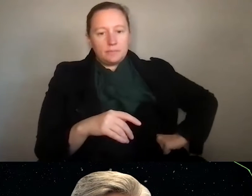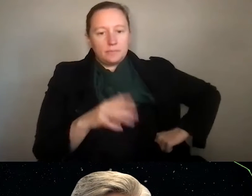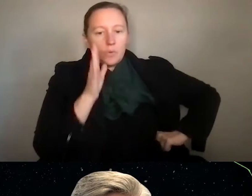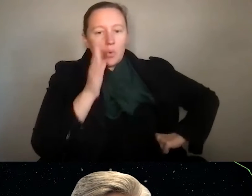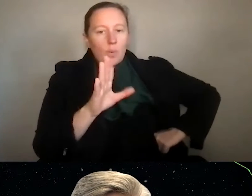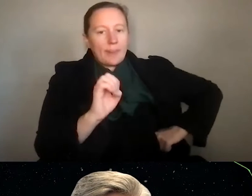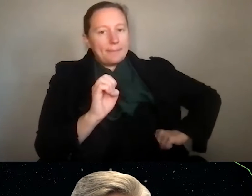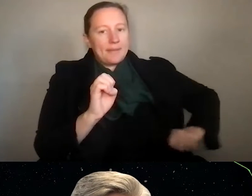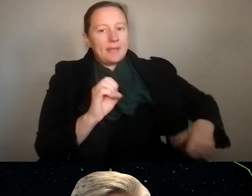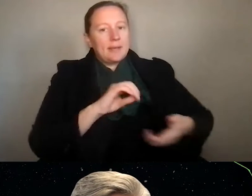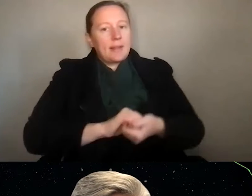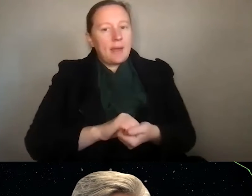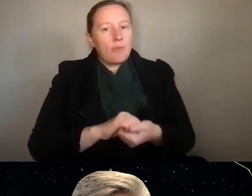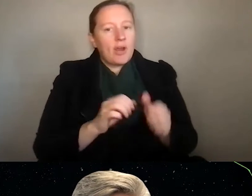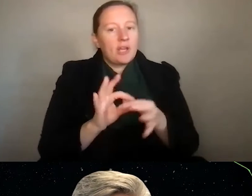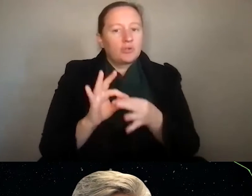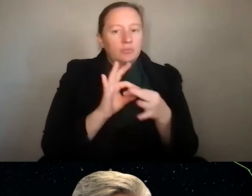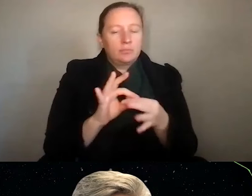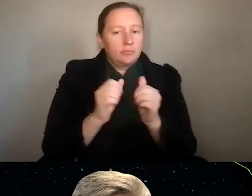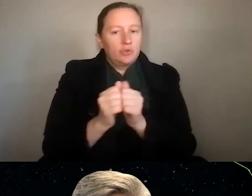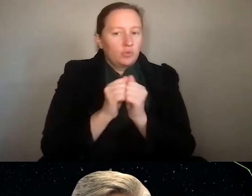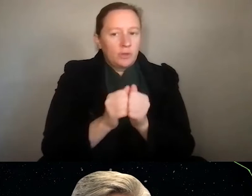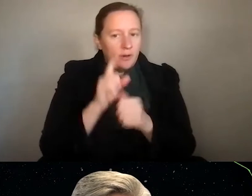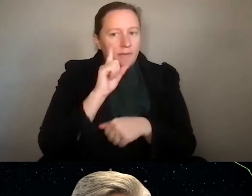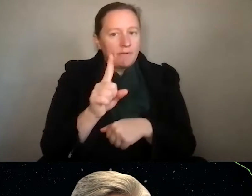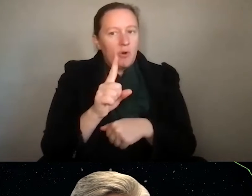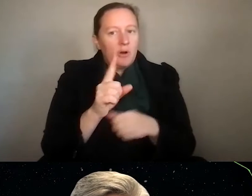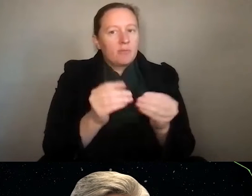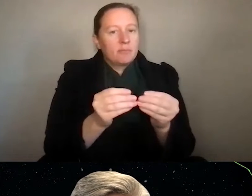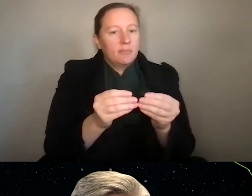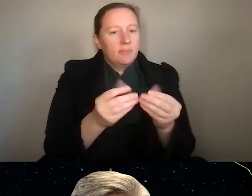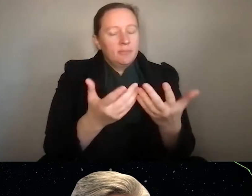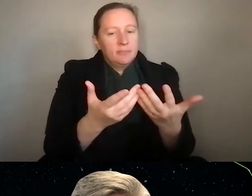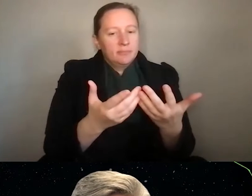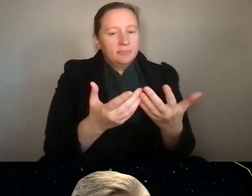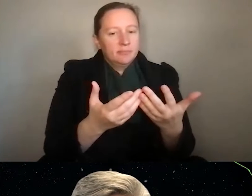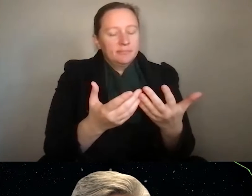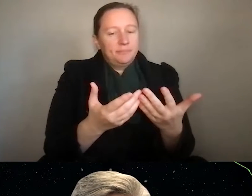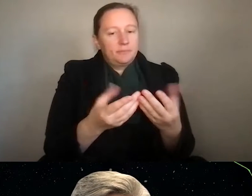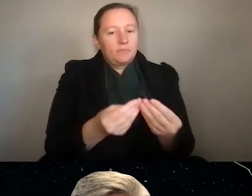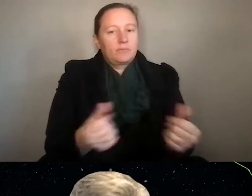collaborate to address the project that you are bringing to us.